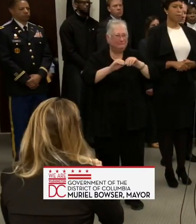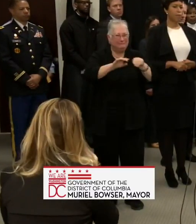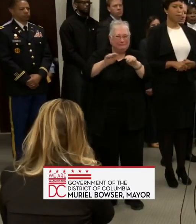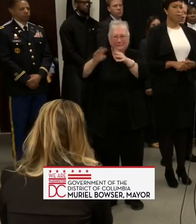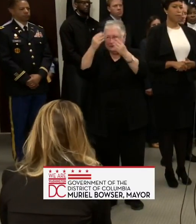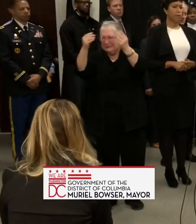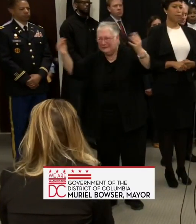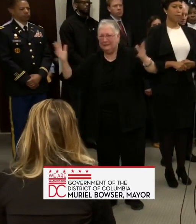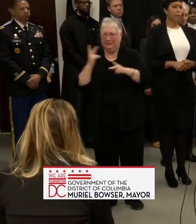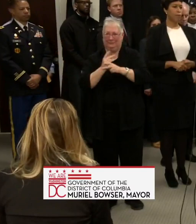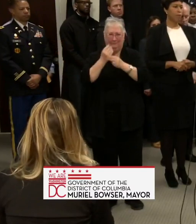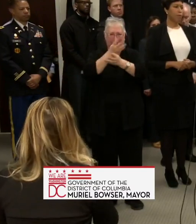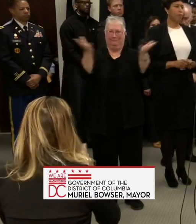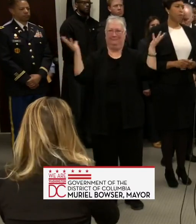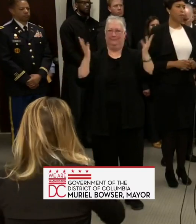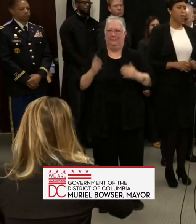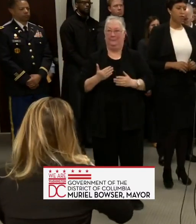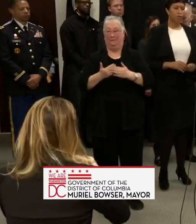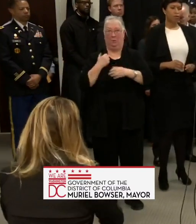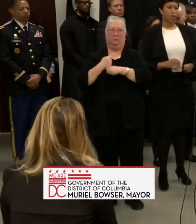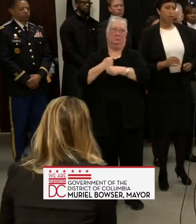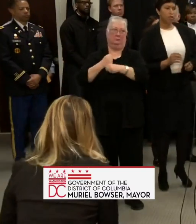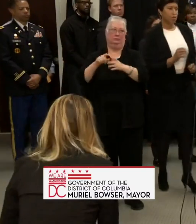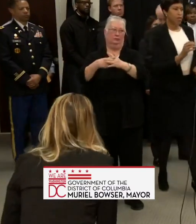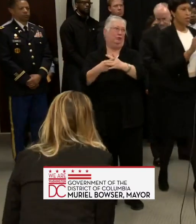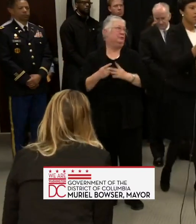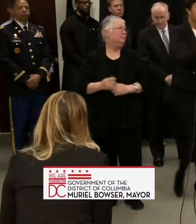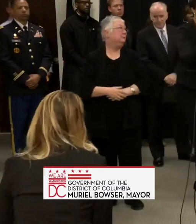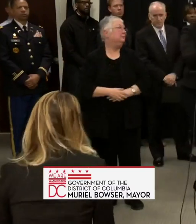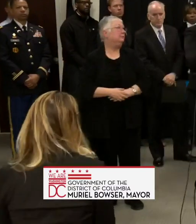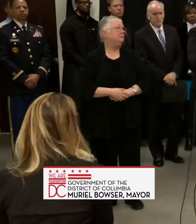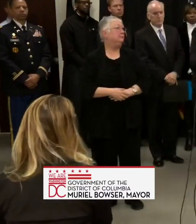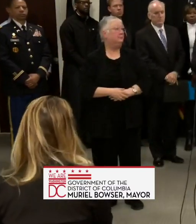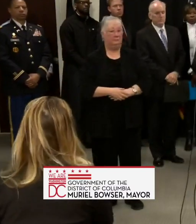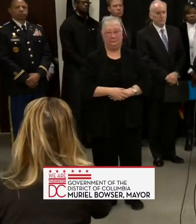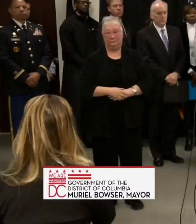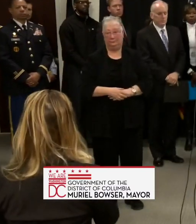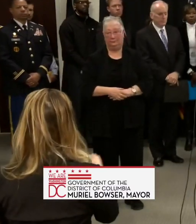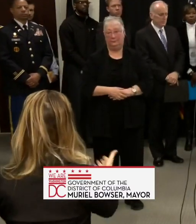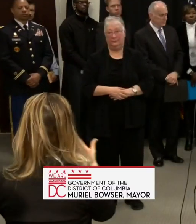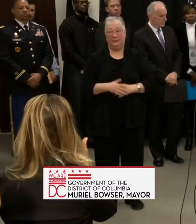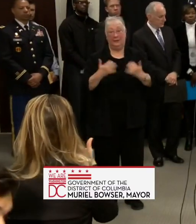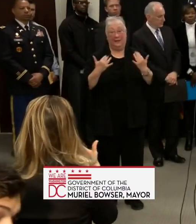THOSE AREAS FOR DEMONSTRATIONS. >> MAYOR: I WANT TO THANK